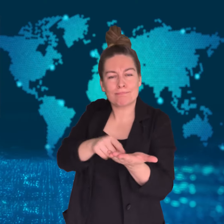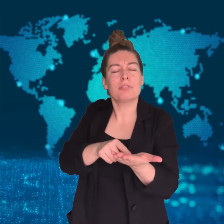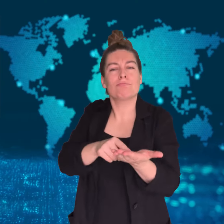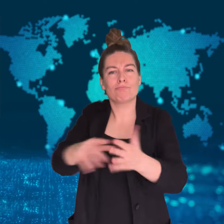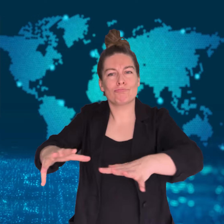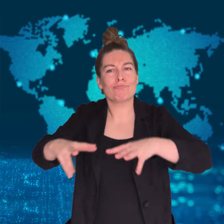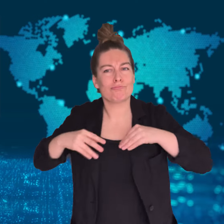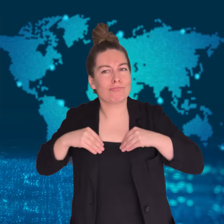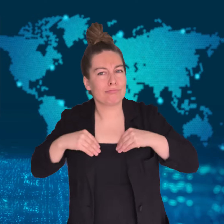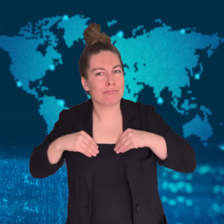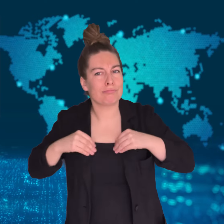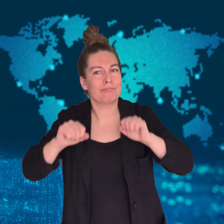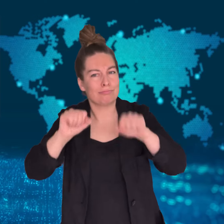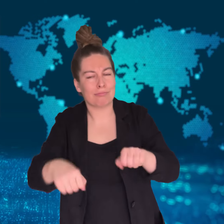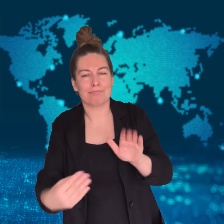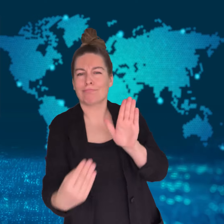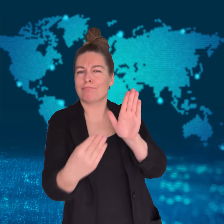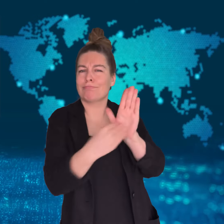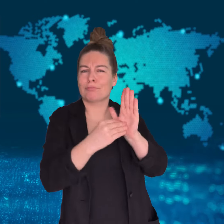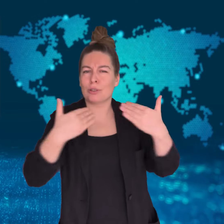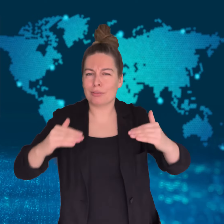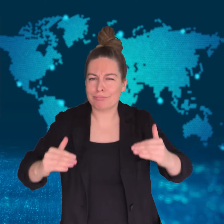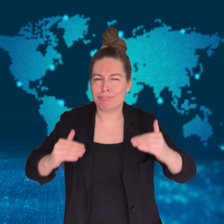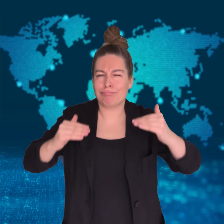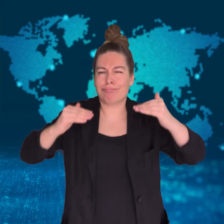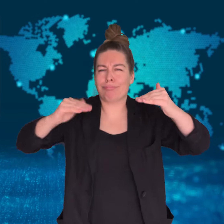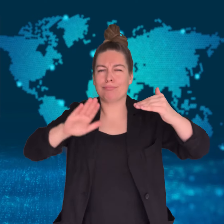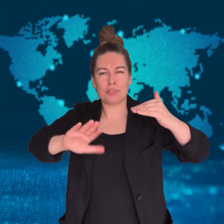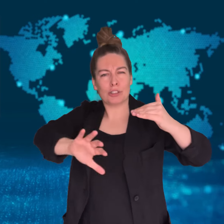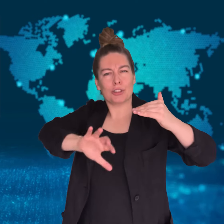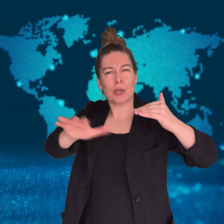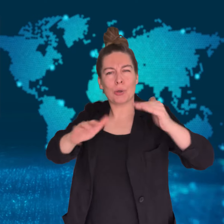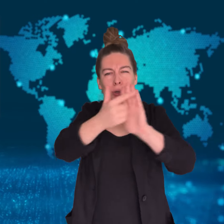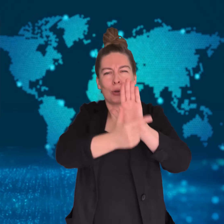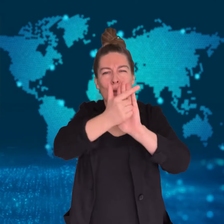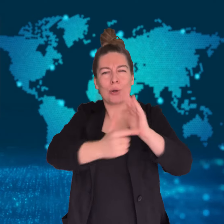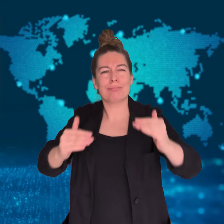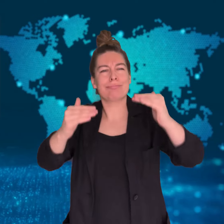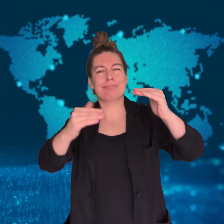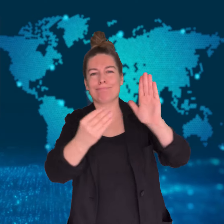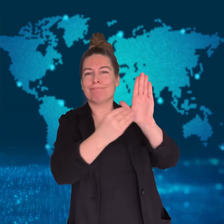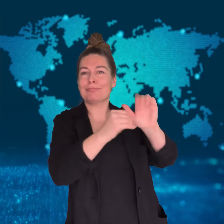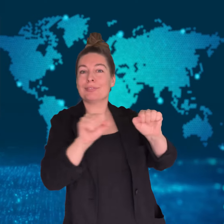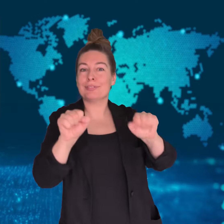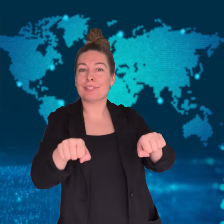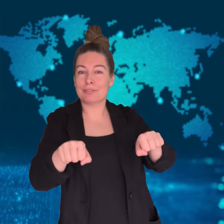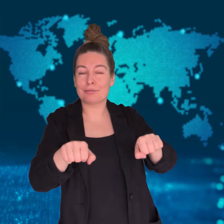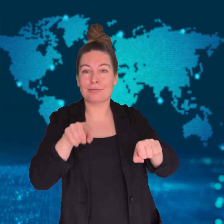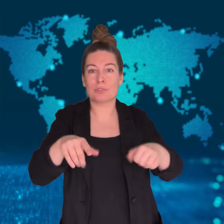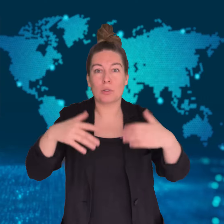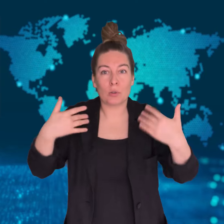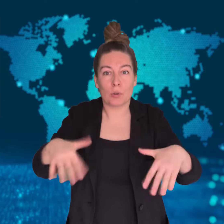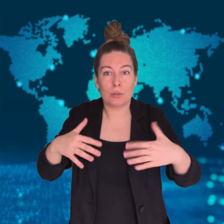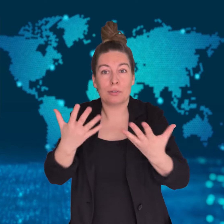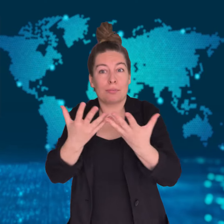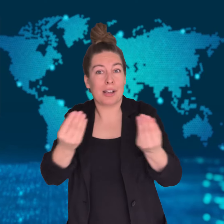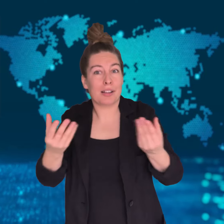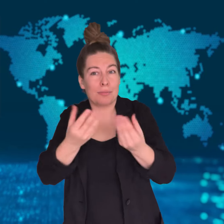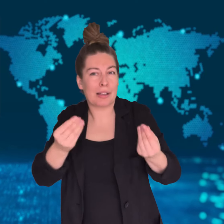its country's constitution.